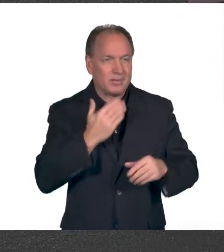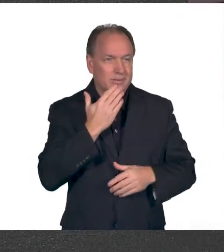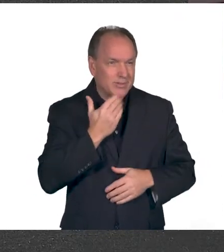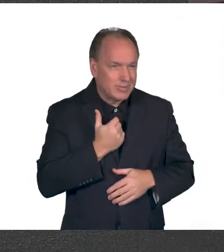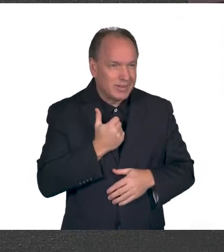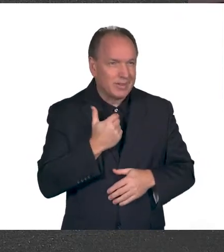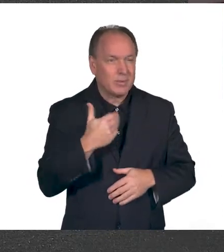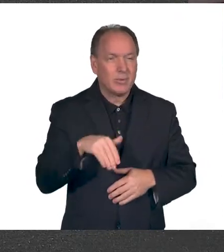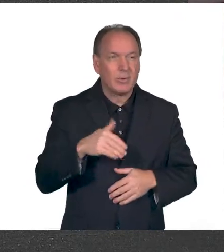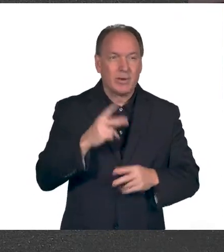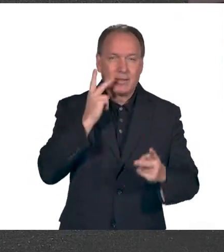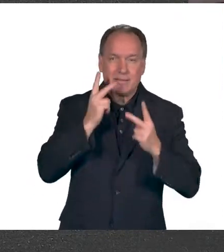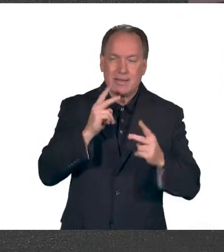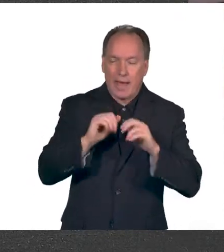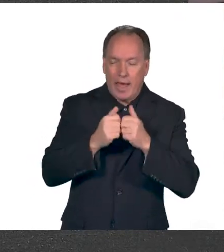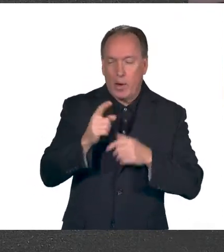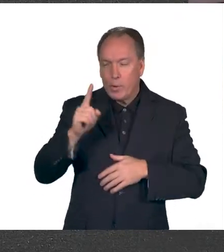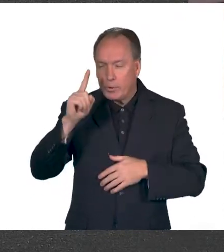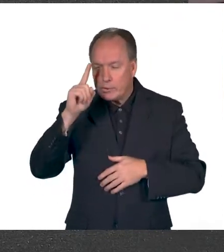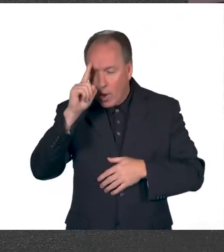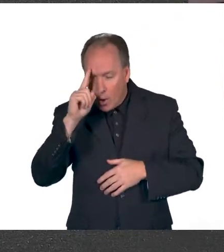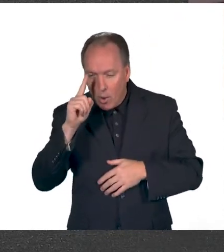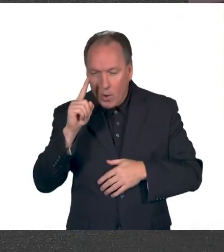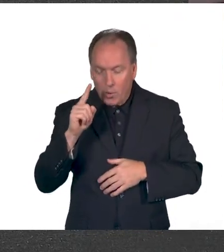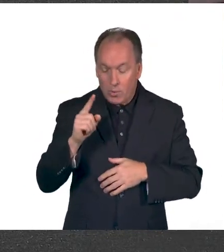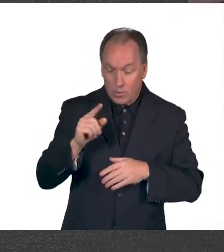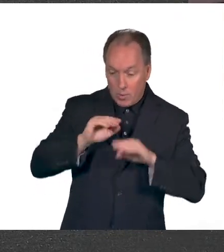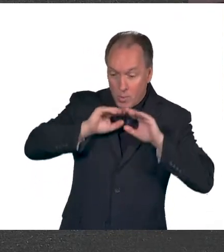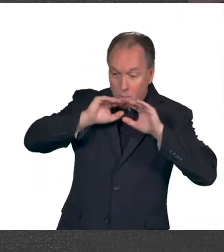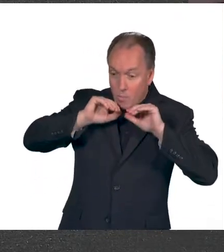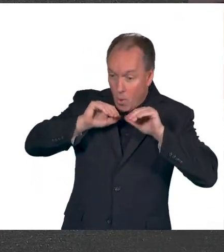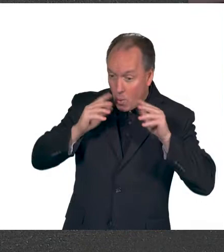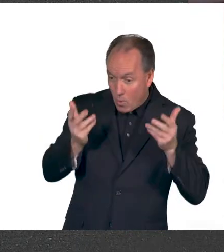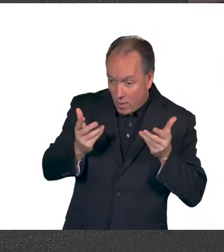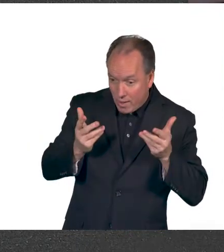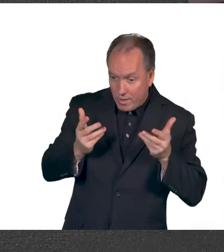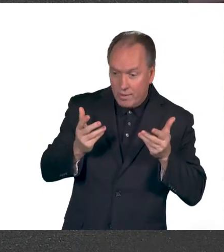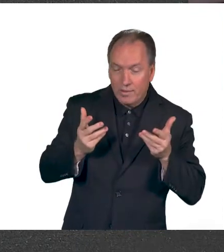Let's see how high or how tall mole is.